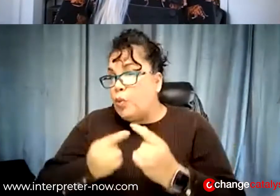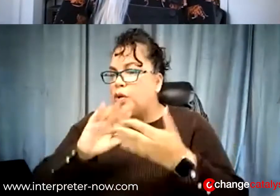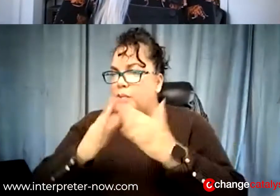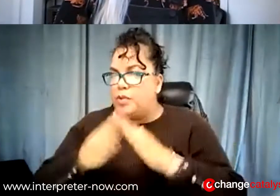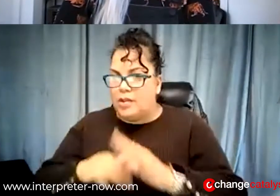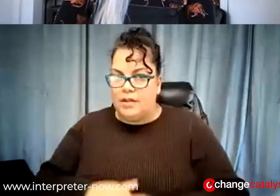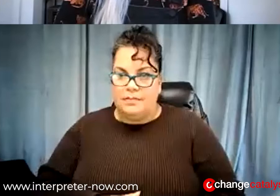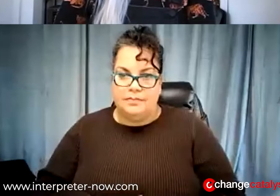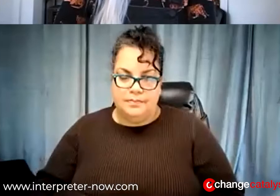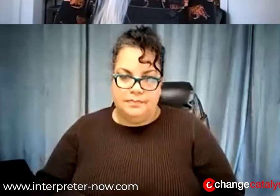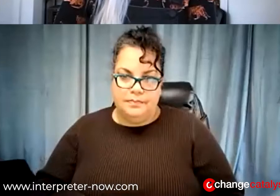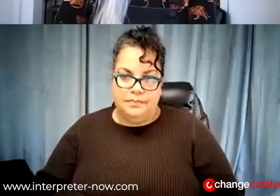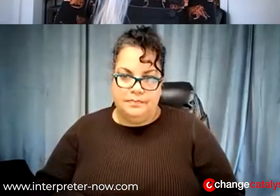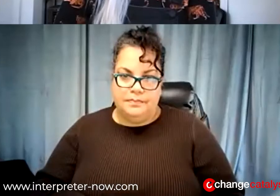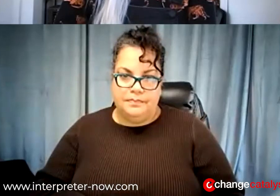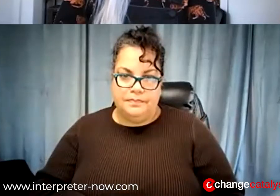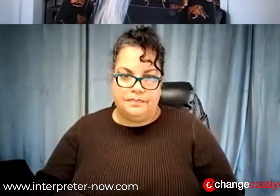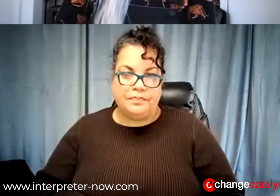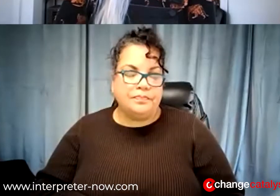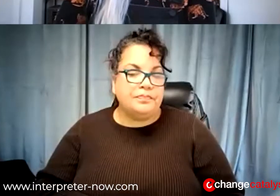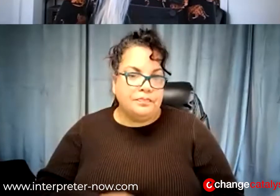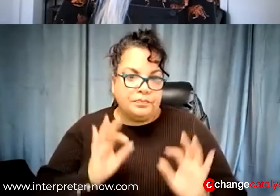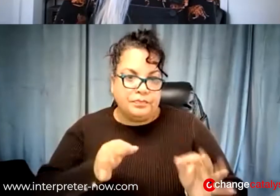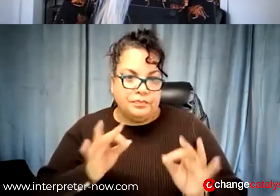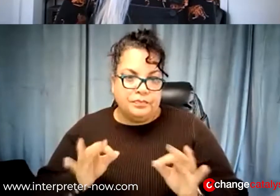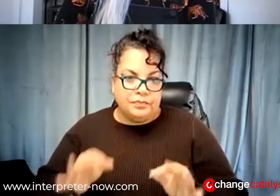Yeah, definitely.